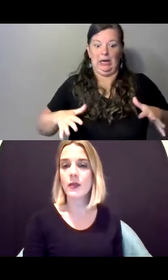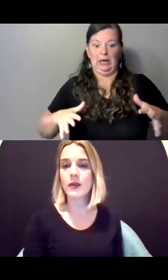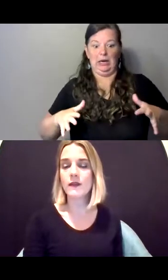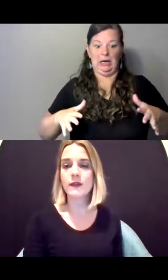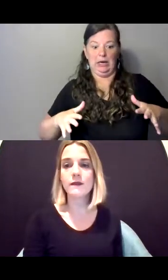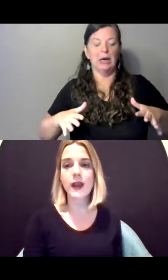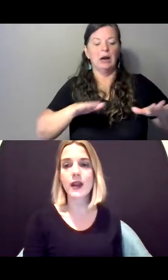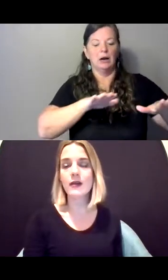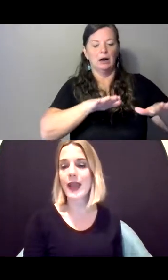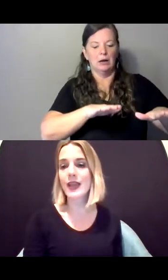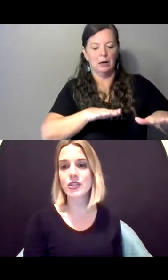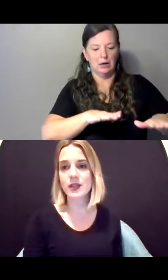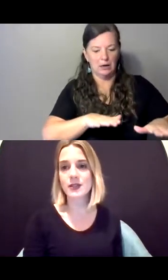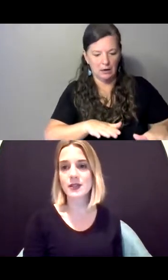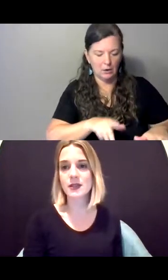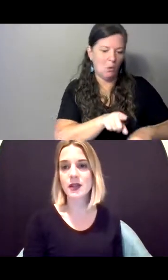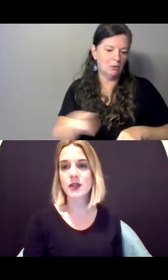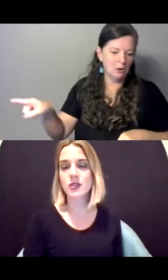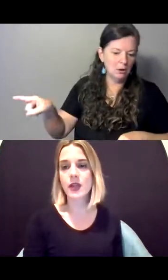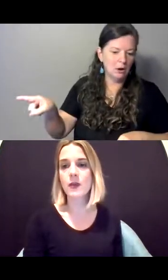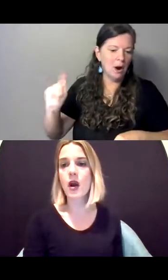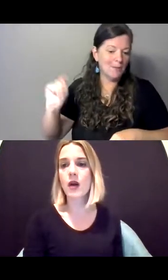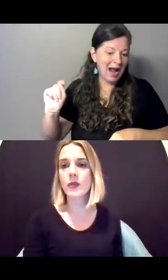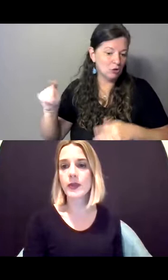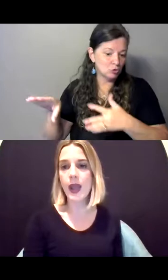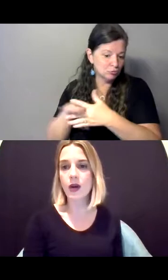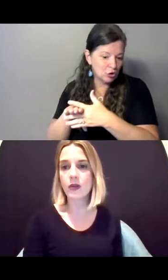maybe they're feeling very anxious, so to help calm them down,